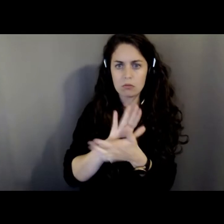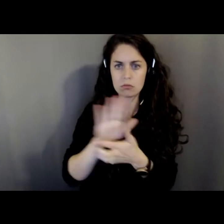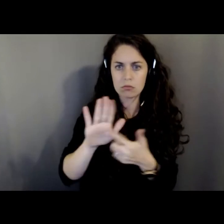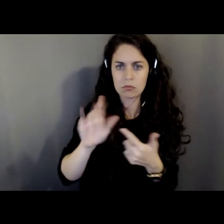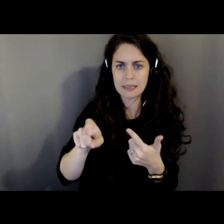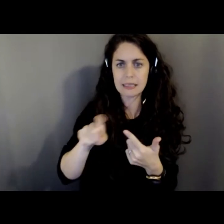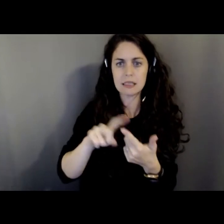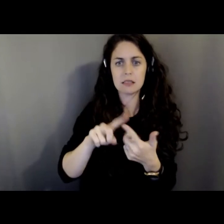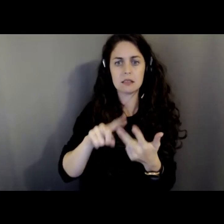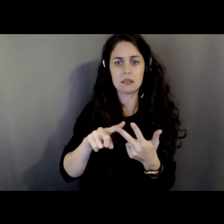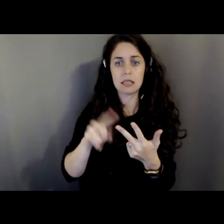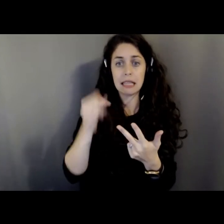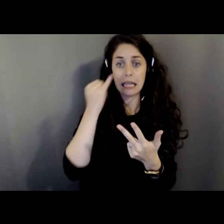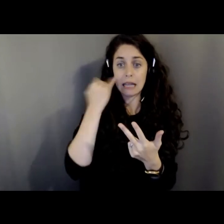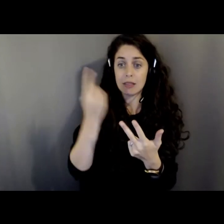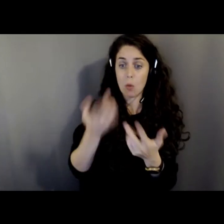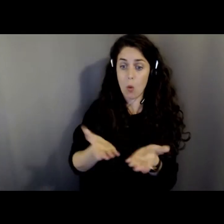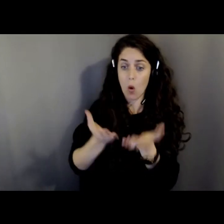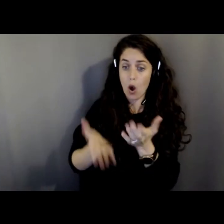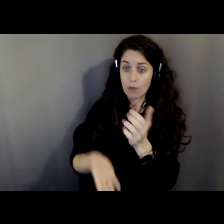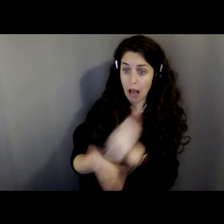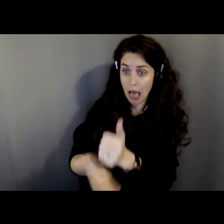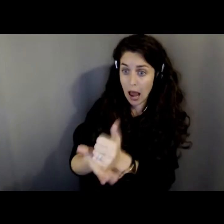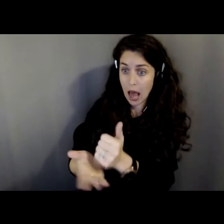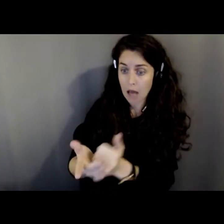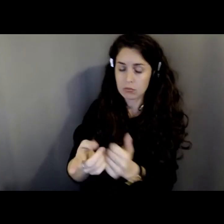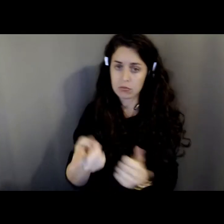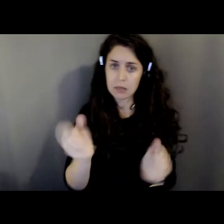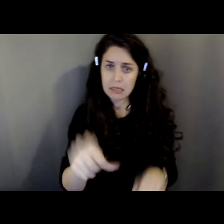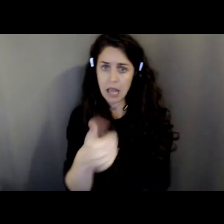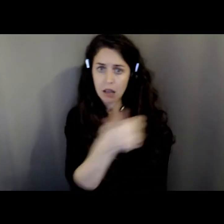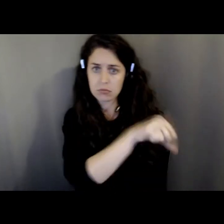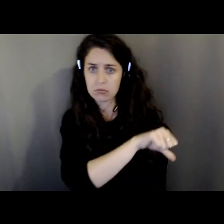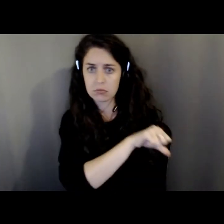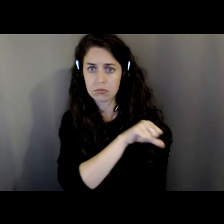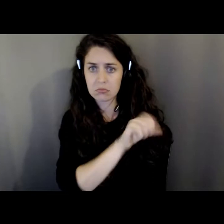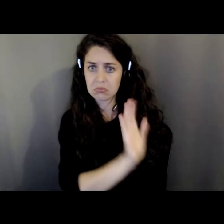assistance. It's okay if someone wants to help you and you don't want the help,